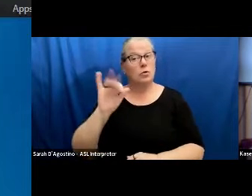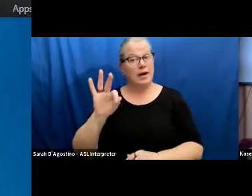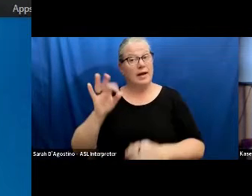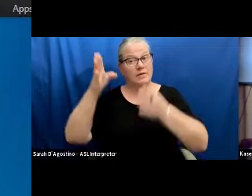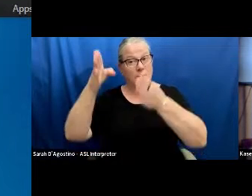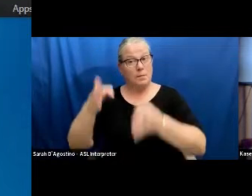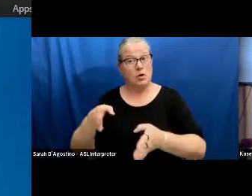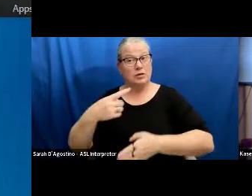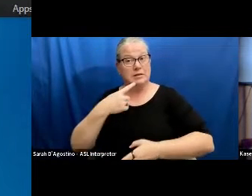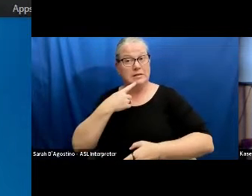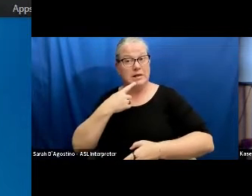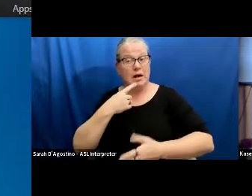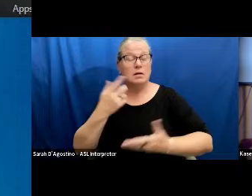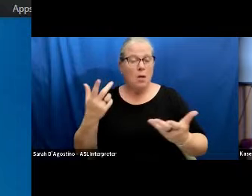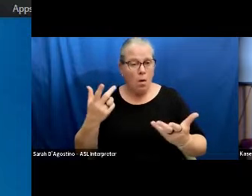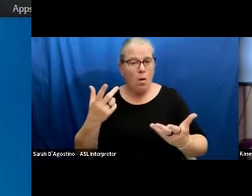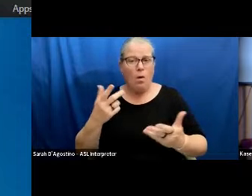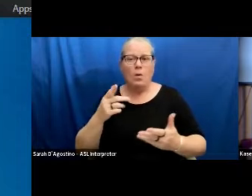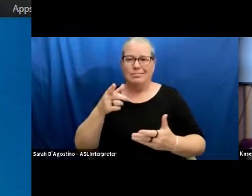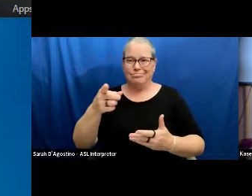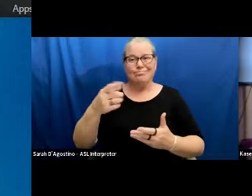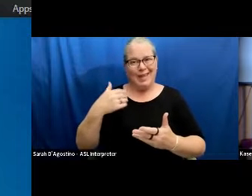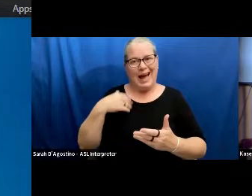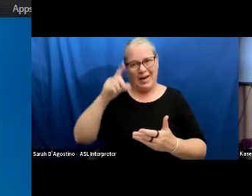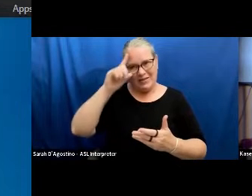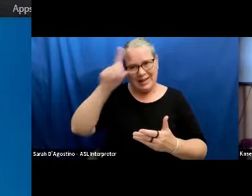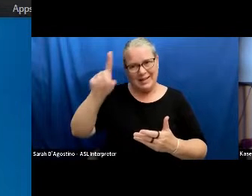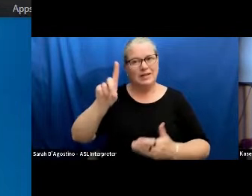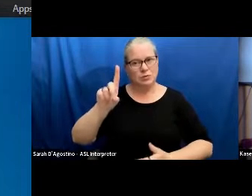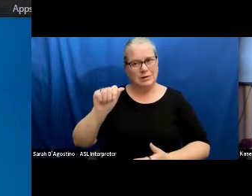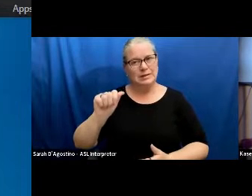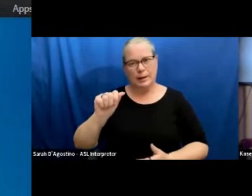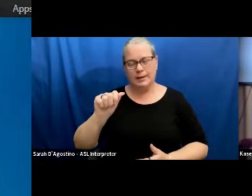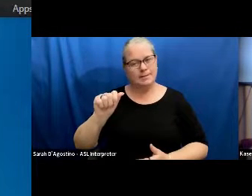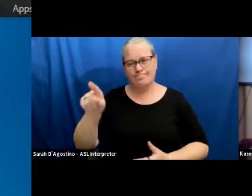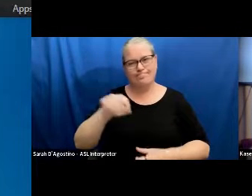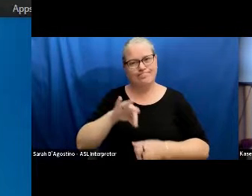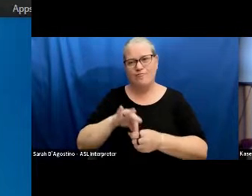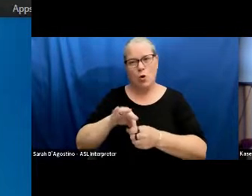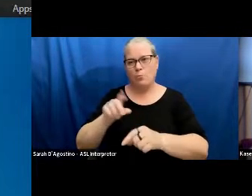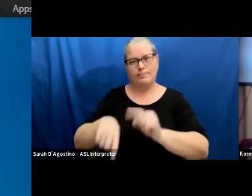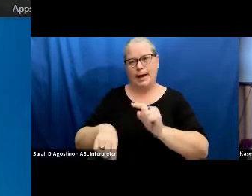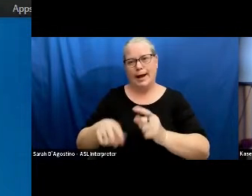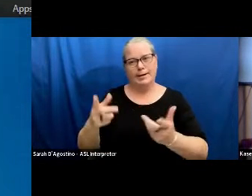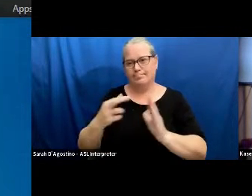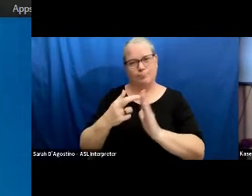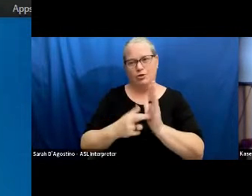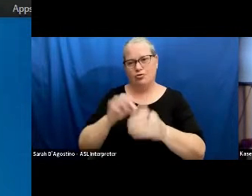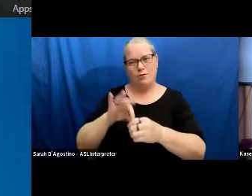oh well if you have an intellectual disability you you can't vote you can't register to vote or